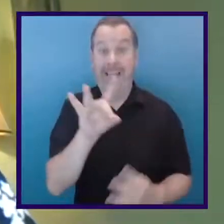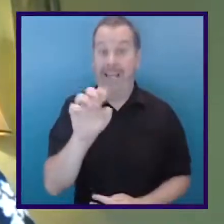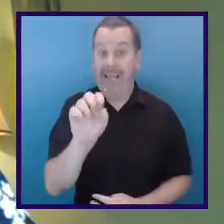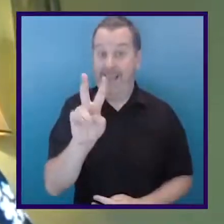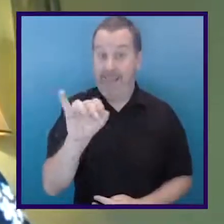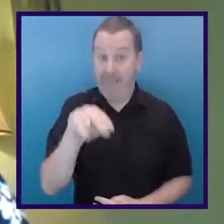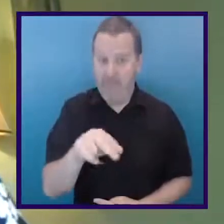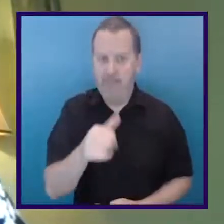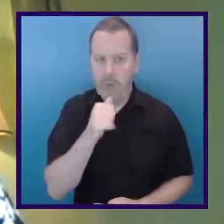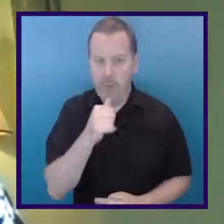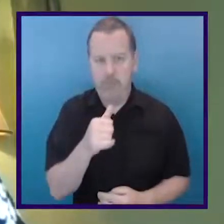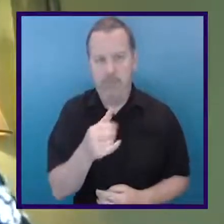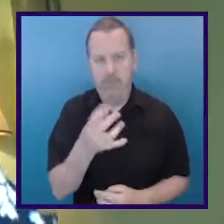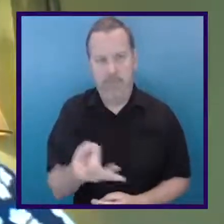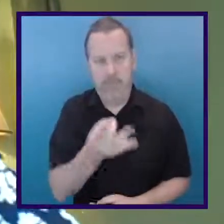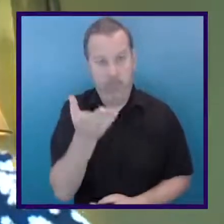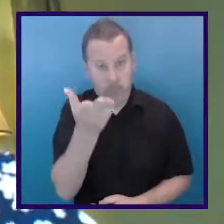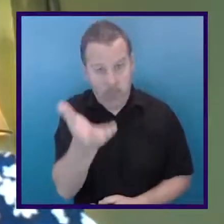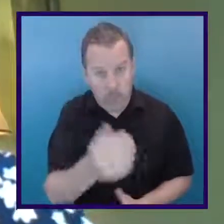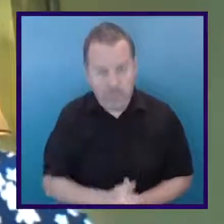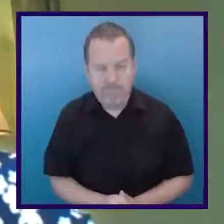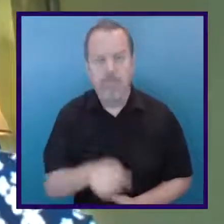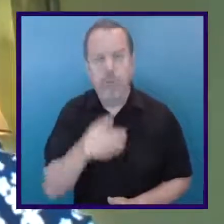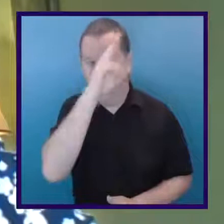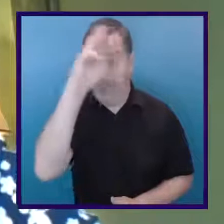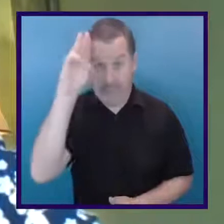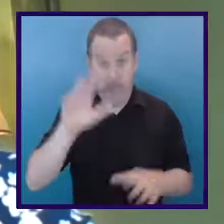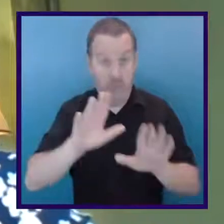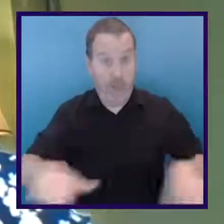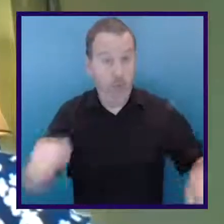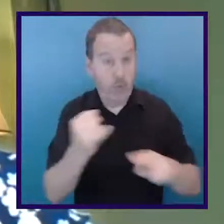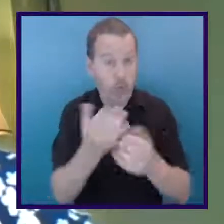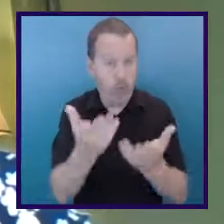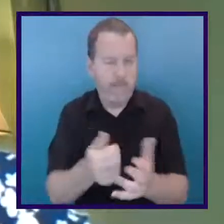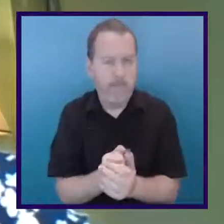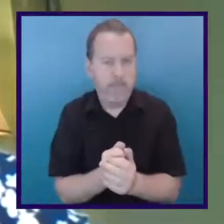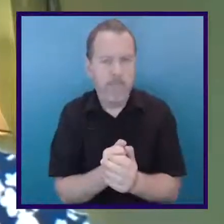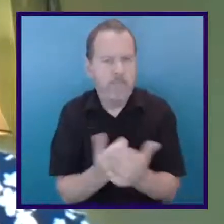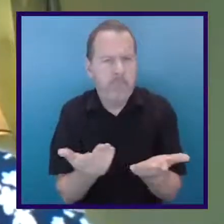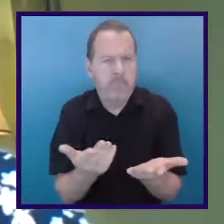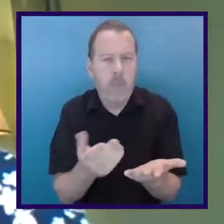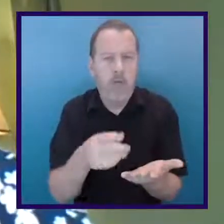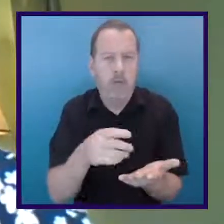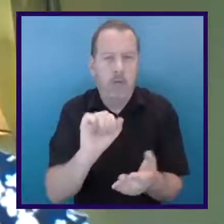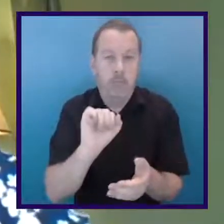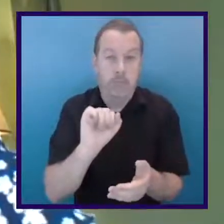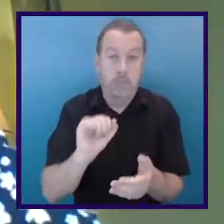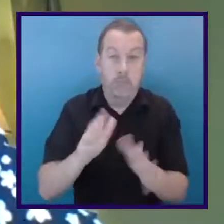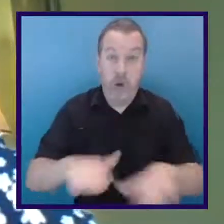As principal of a primary school and how would you describe the teaching of languages in primary in Northern Ireland, as things currently stand?